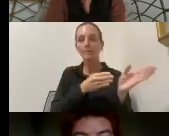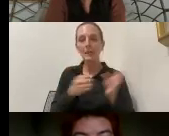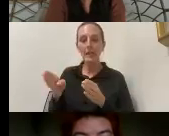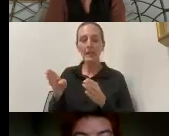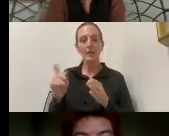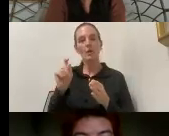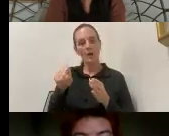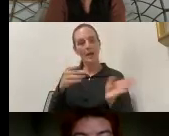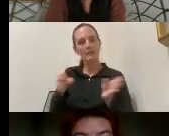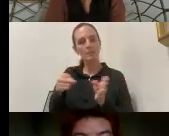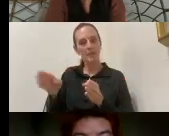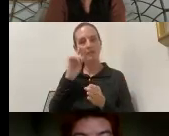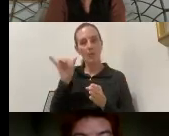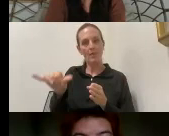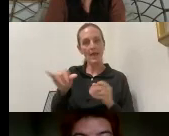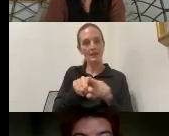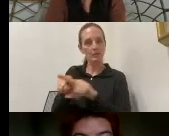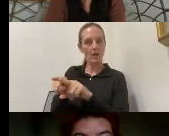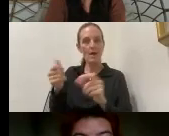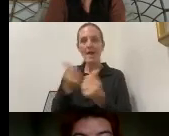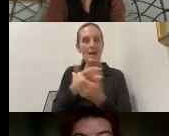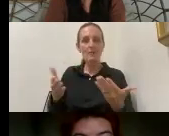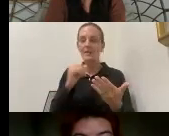As well everything is not going to go good all of the time.